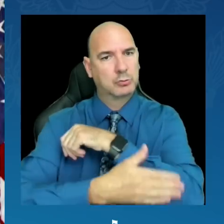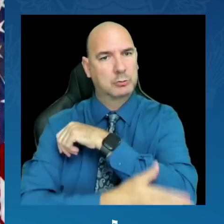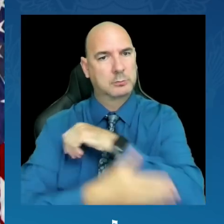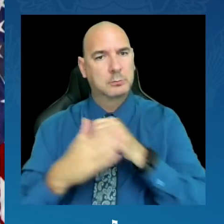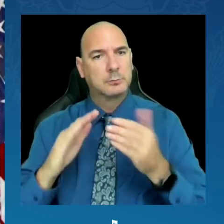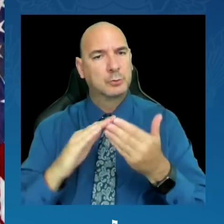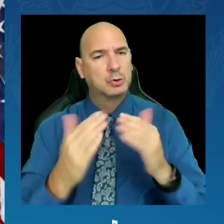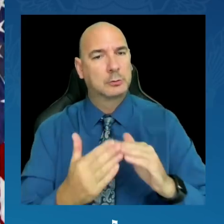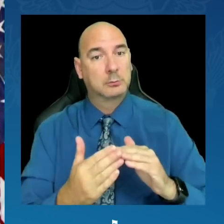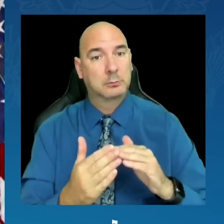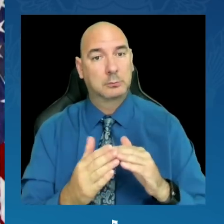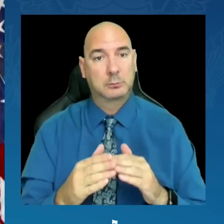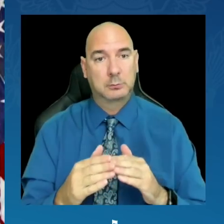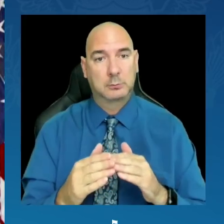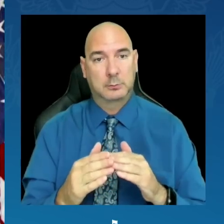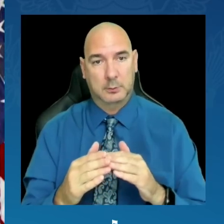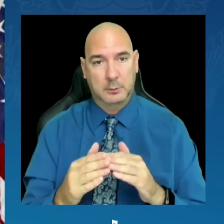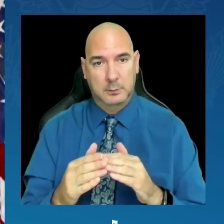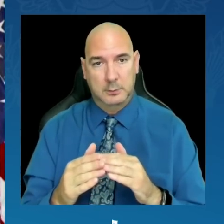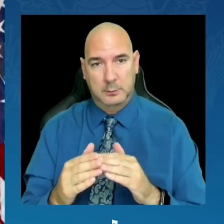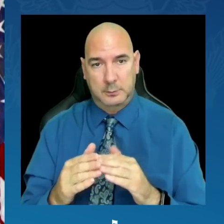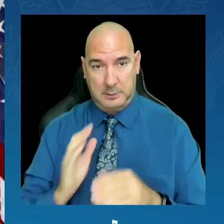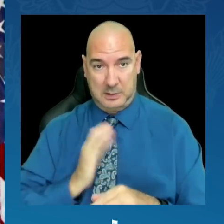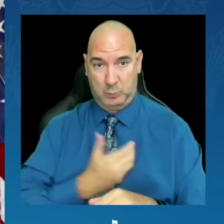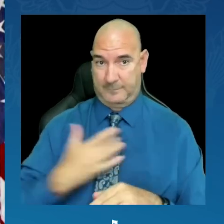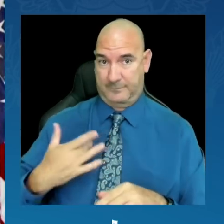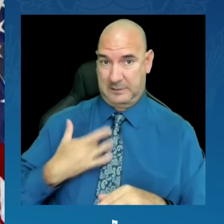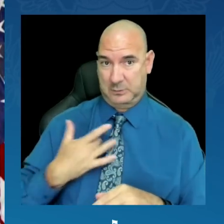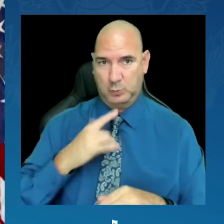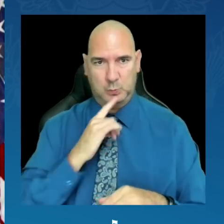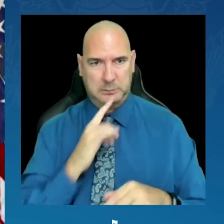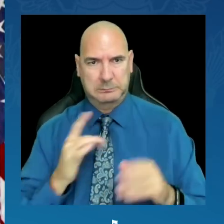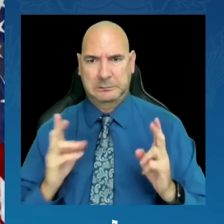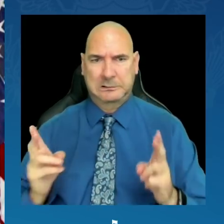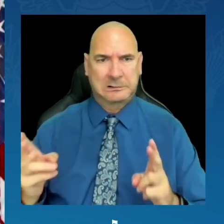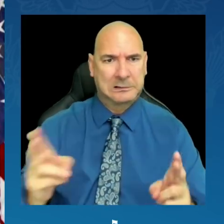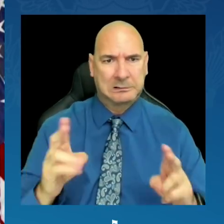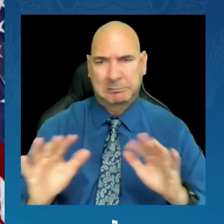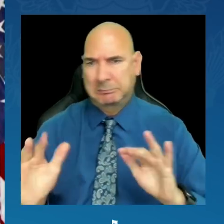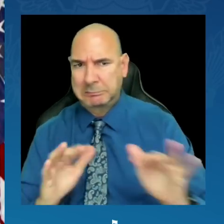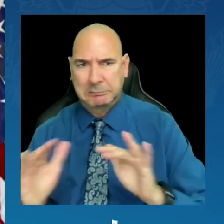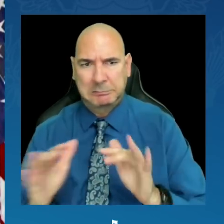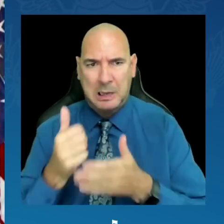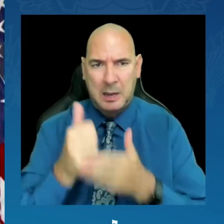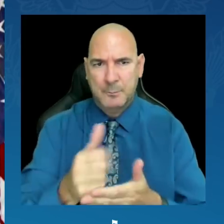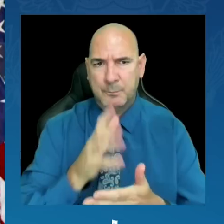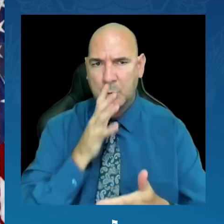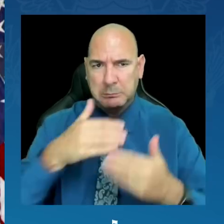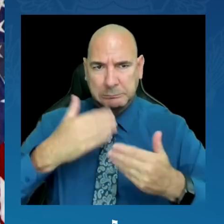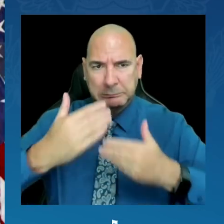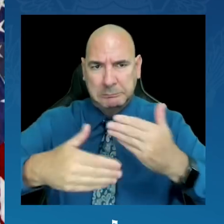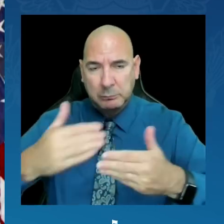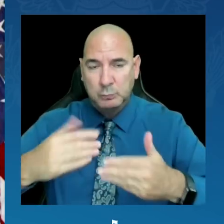and I'm so pleased about these important commitments being announced today. These new administrative actions